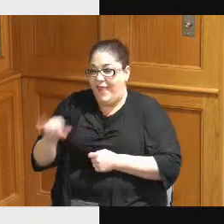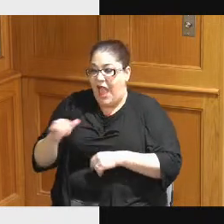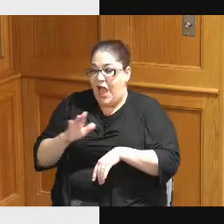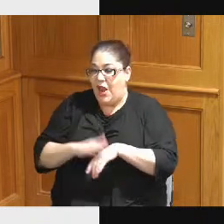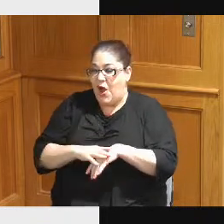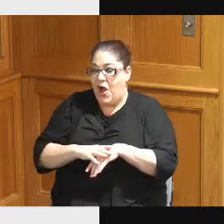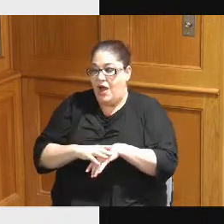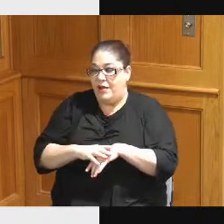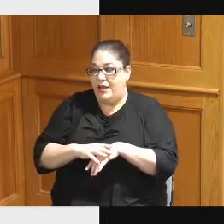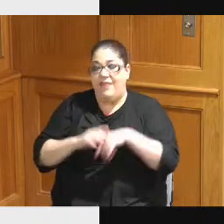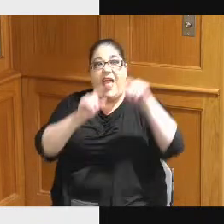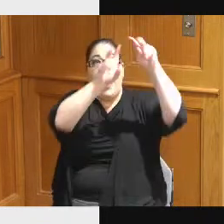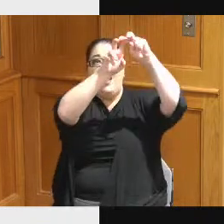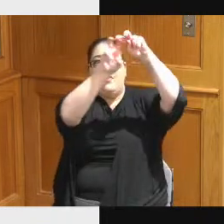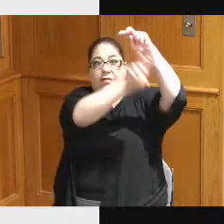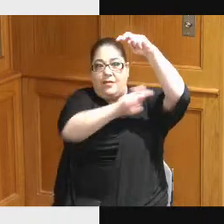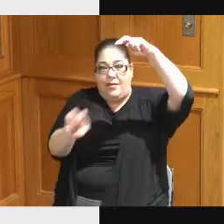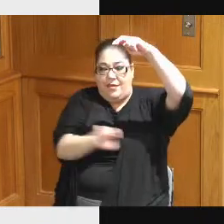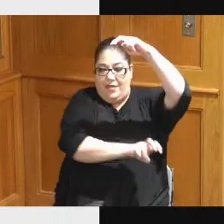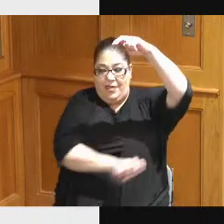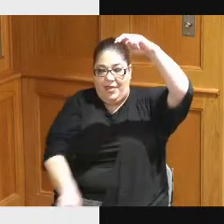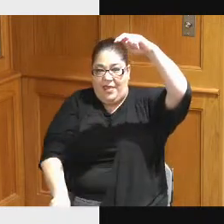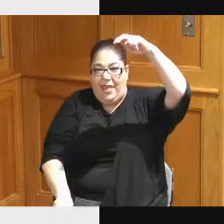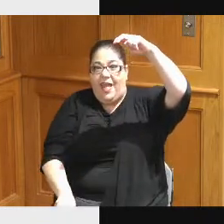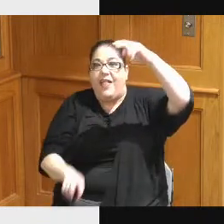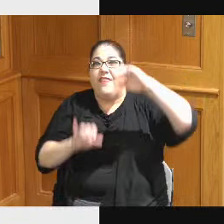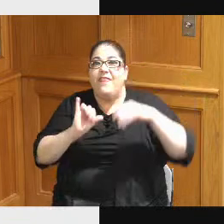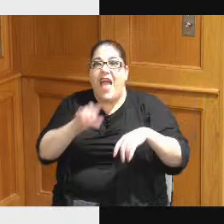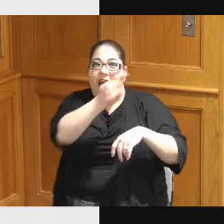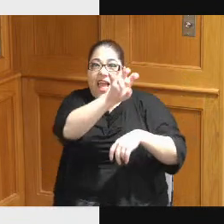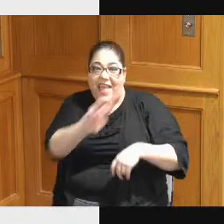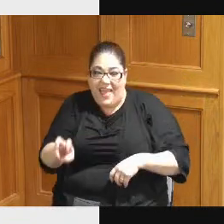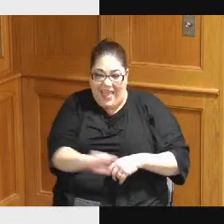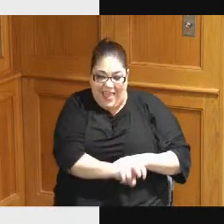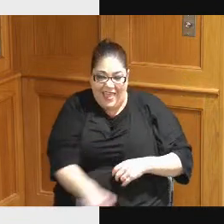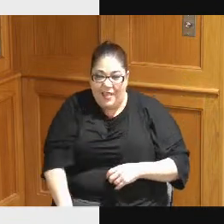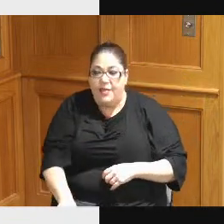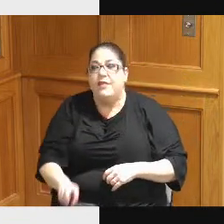visual that is the Cincinnati Metropolitan Housing Authority and their housing Choice voucher program